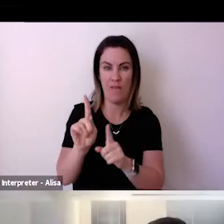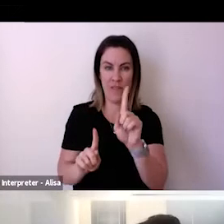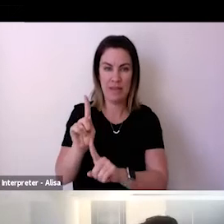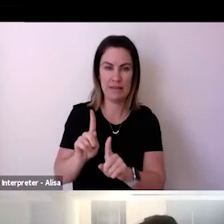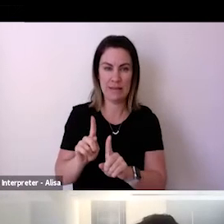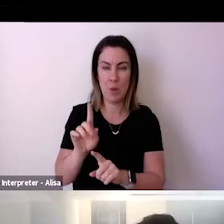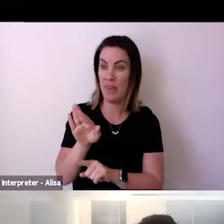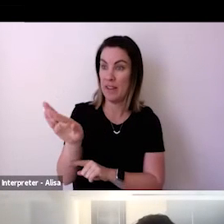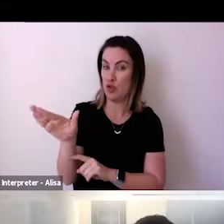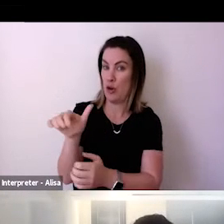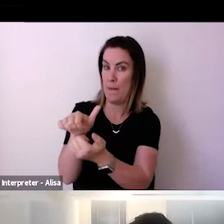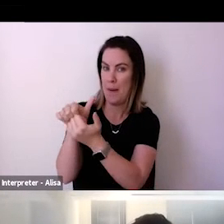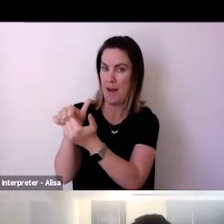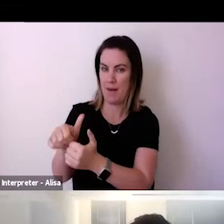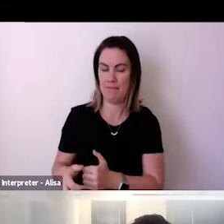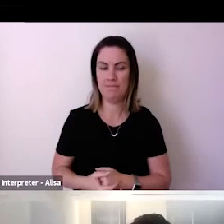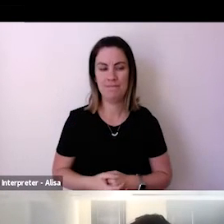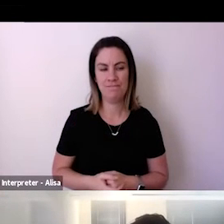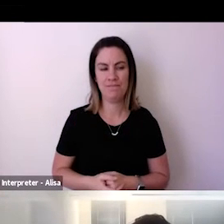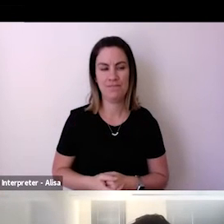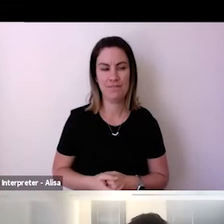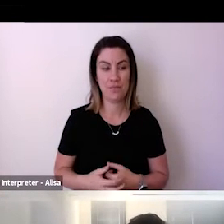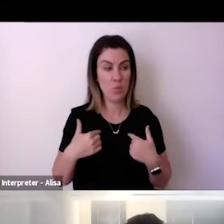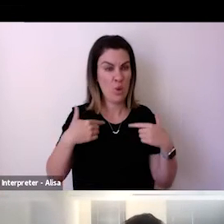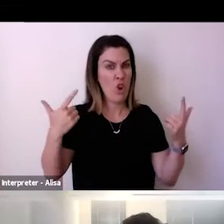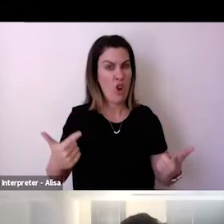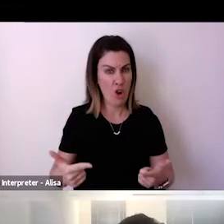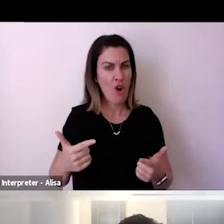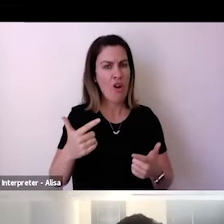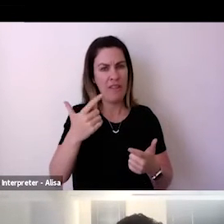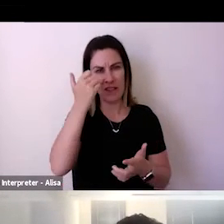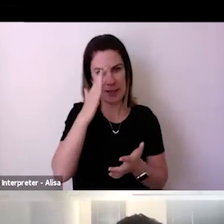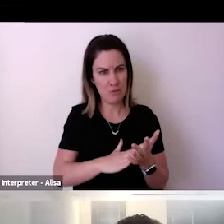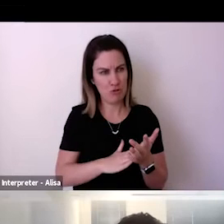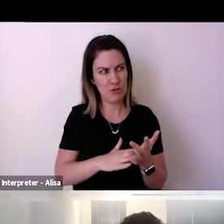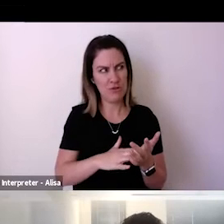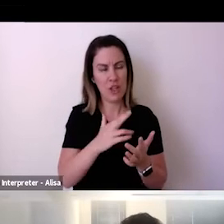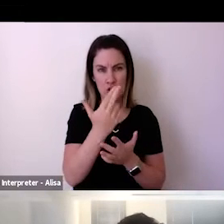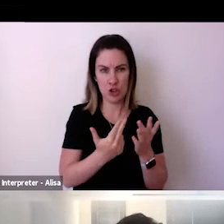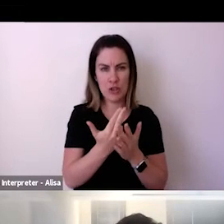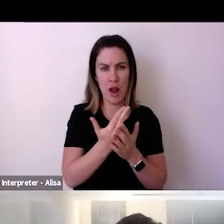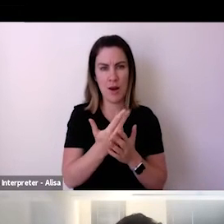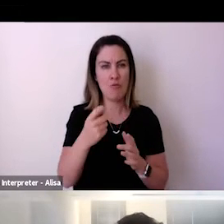We had quite a bit of experience within the creative industries of design in project first work and other programs